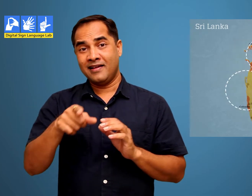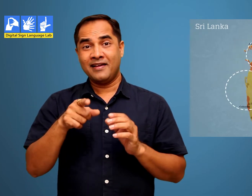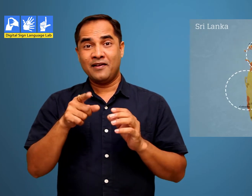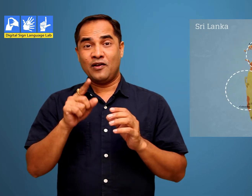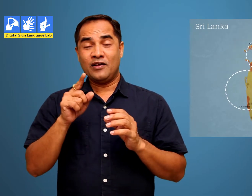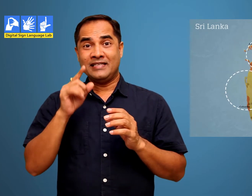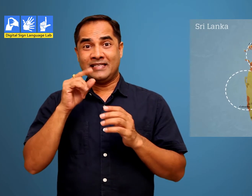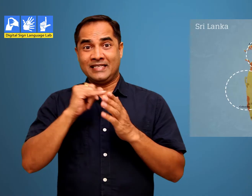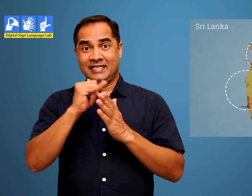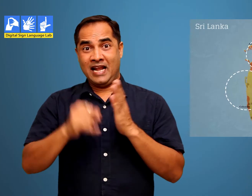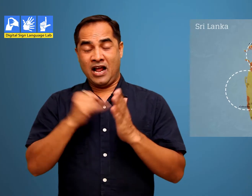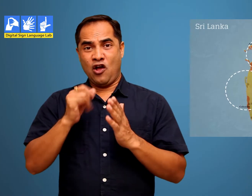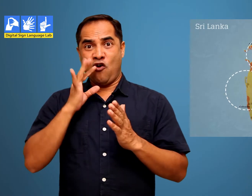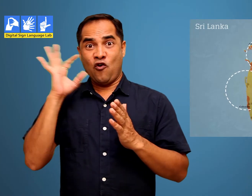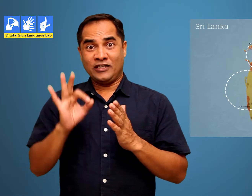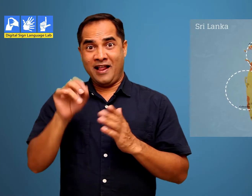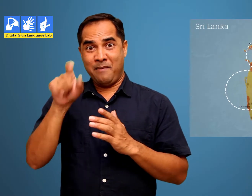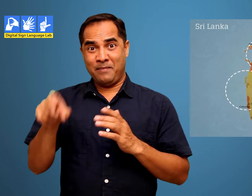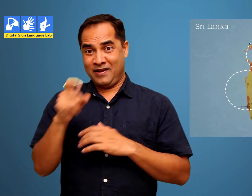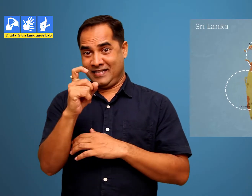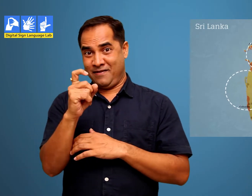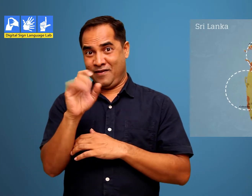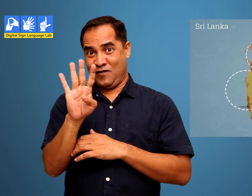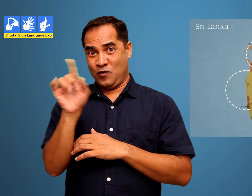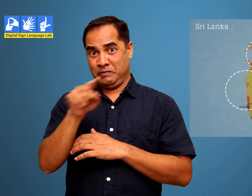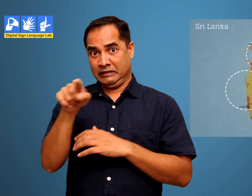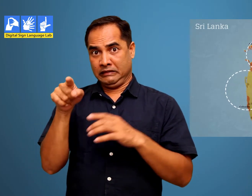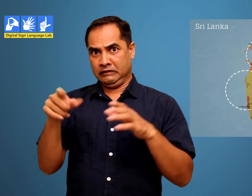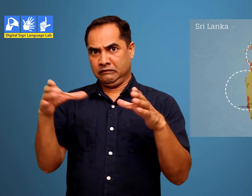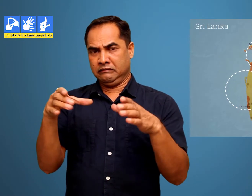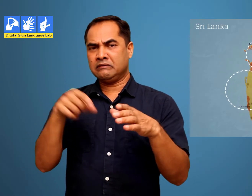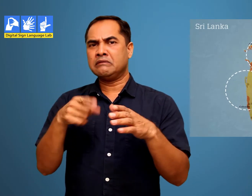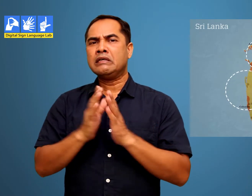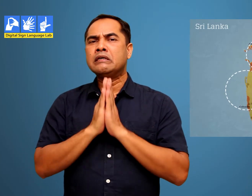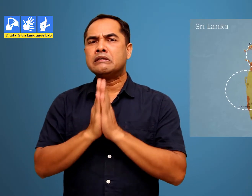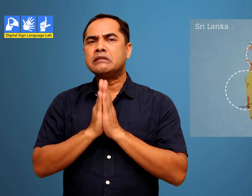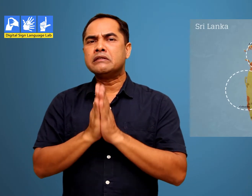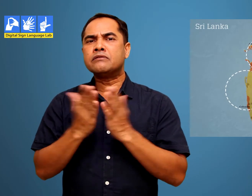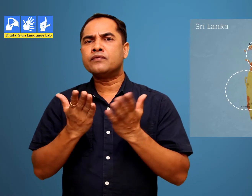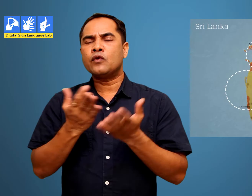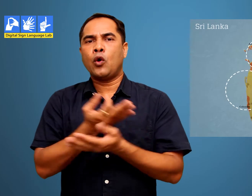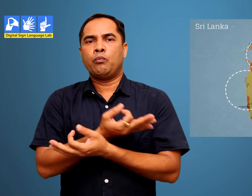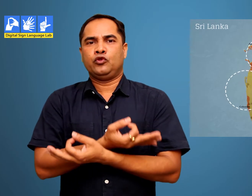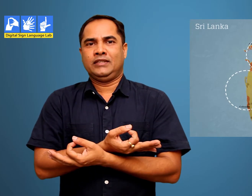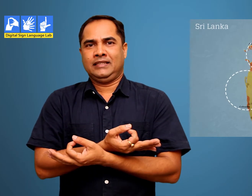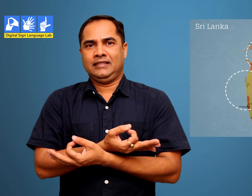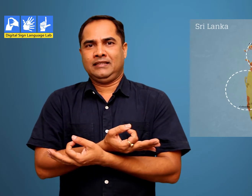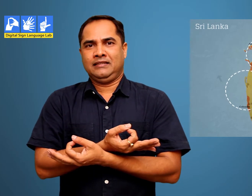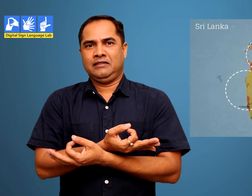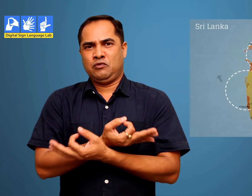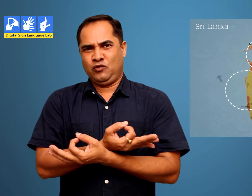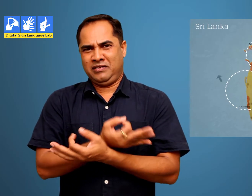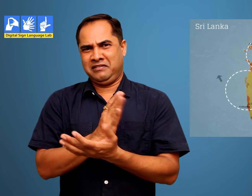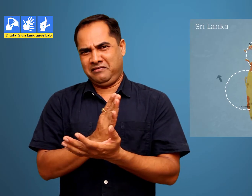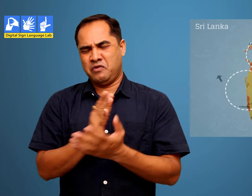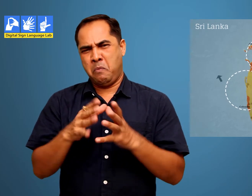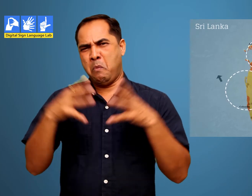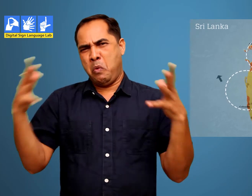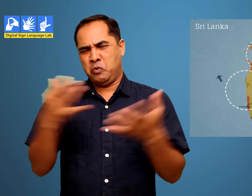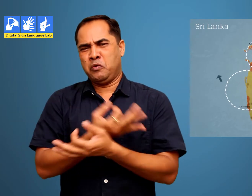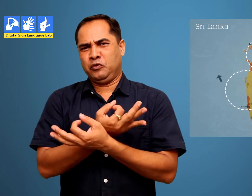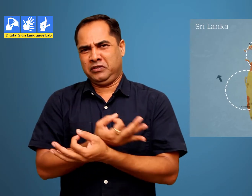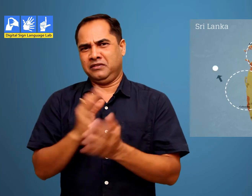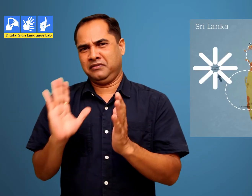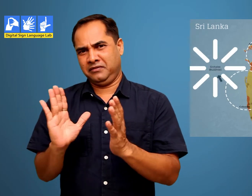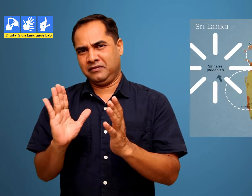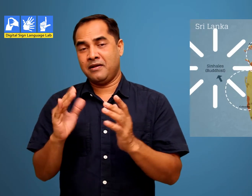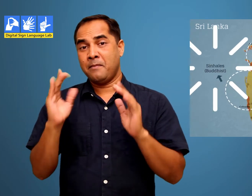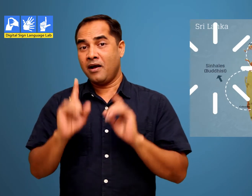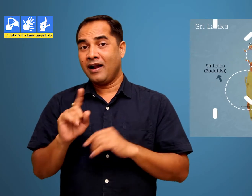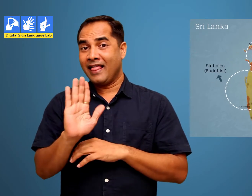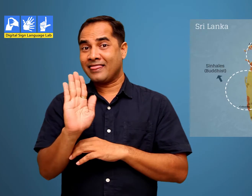The 74% of the Sinhala community follow Buddhist religion, while Tamil have a